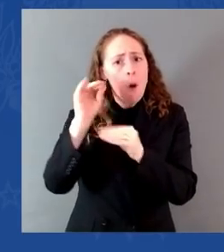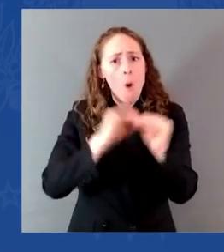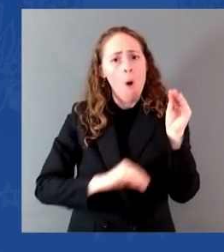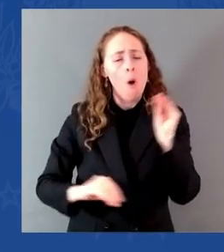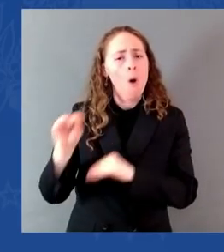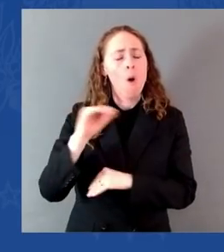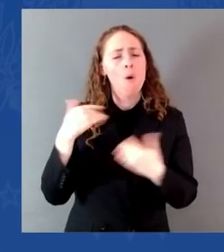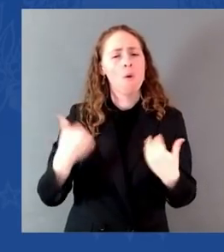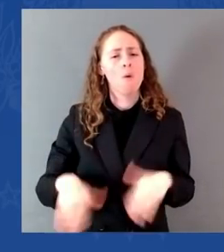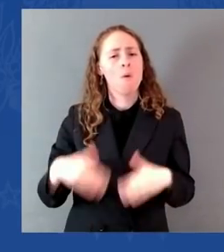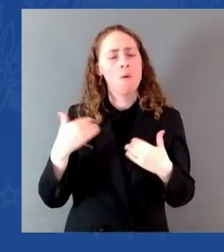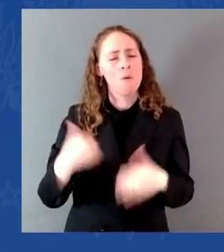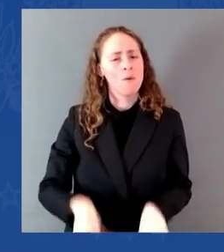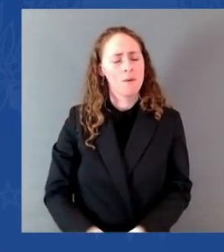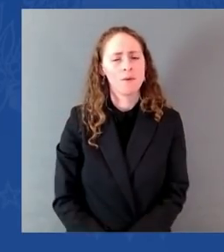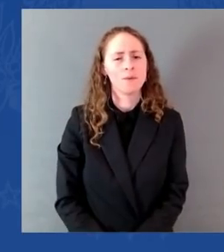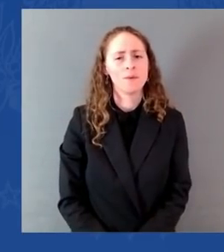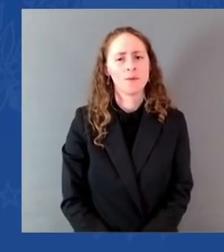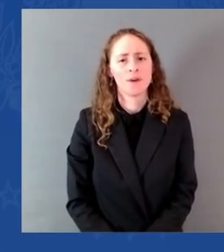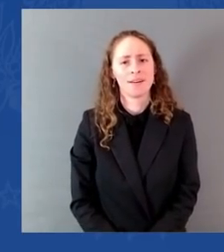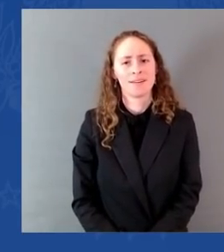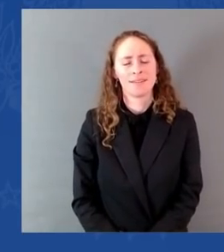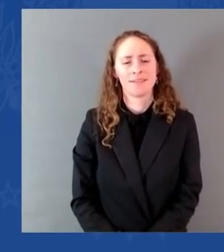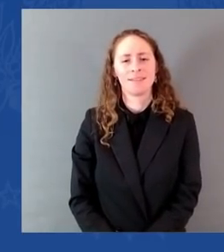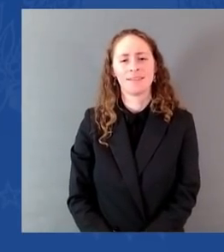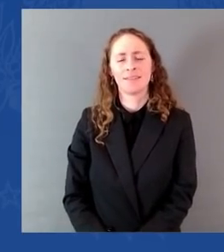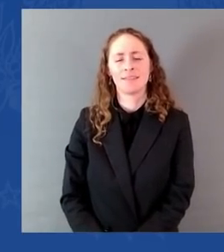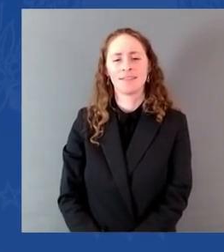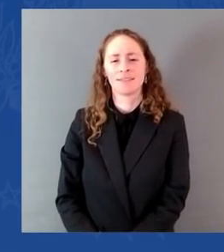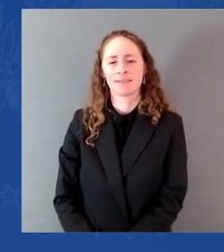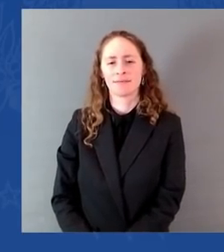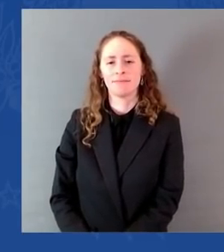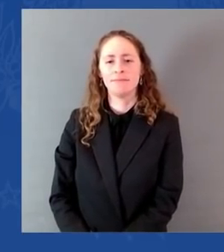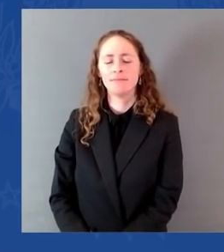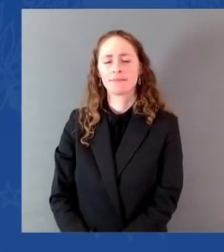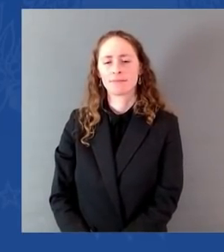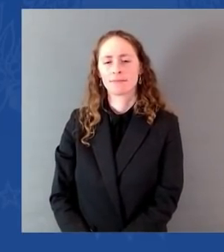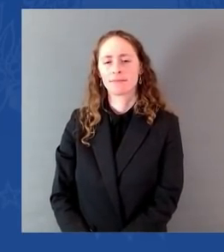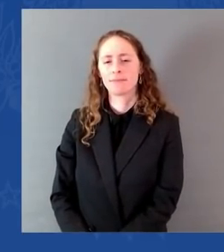And our Infrastructure Law means more projects like the extension of the Kansas City Streetcar